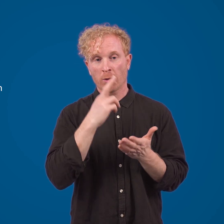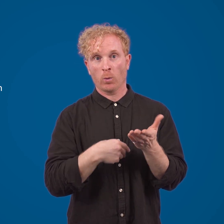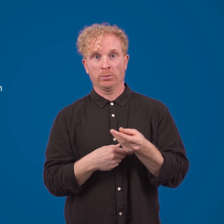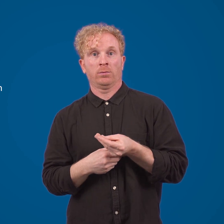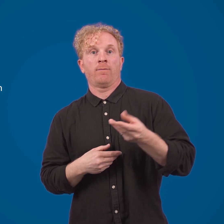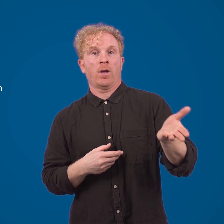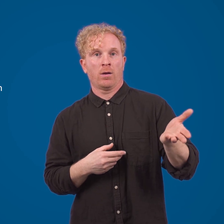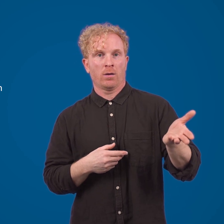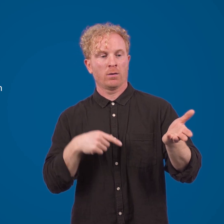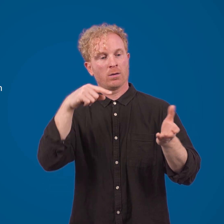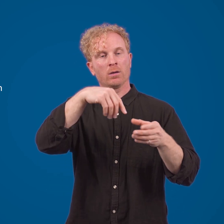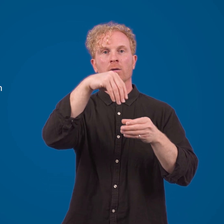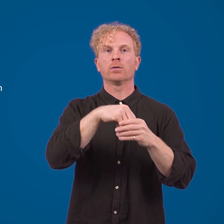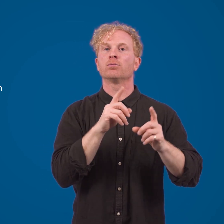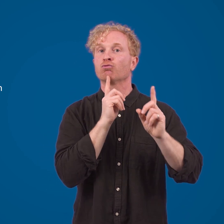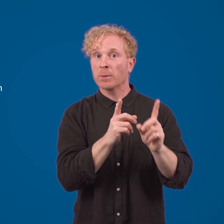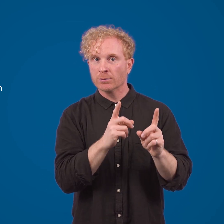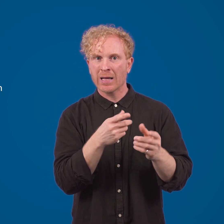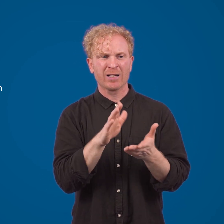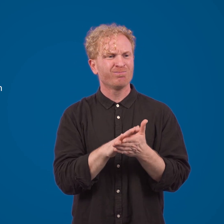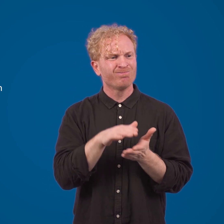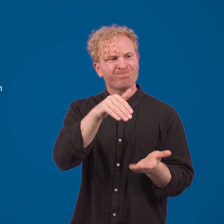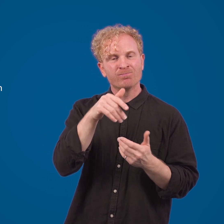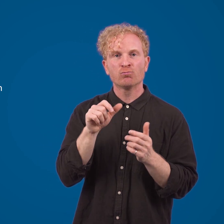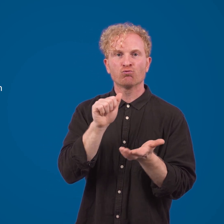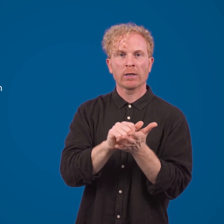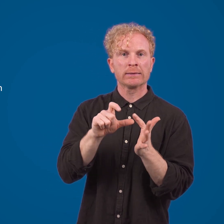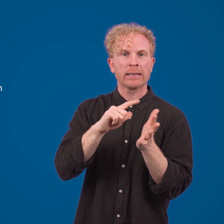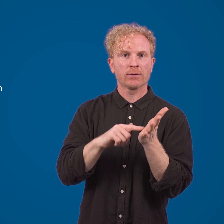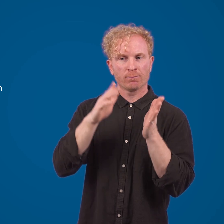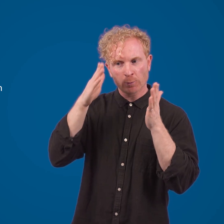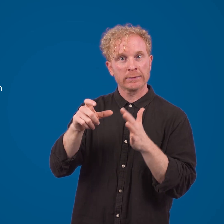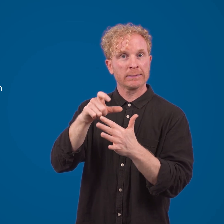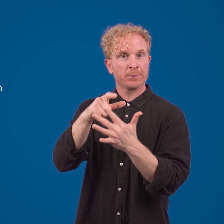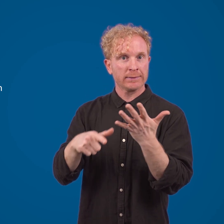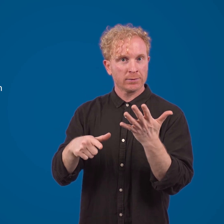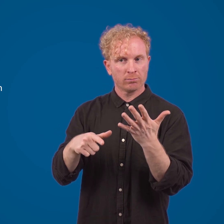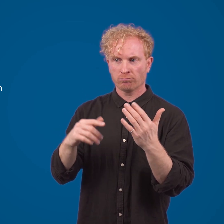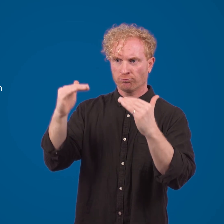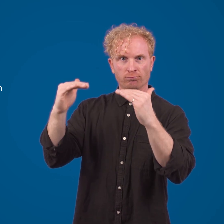Deliver a report with recommendations on how the collection of data on disability status